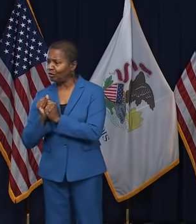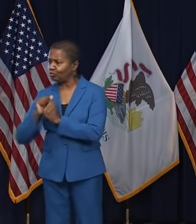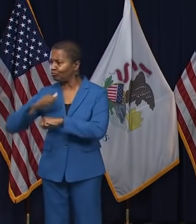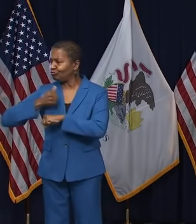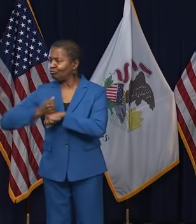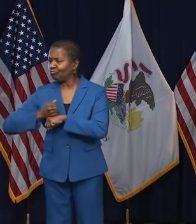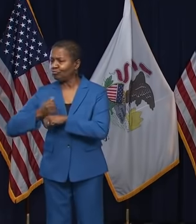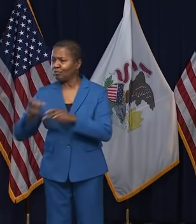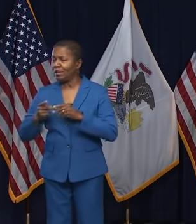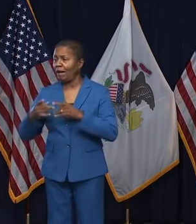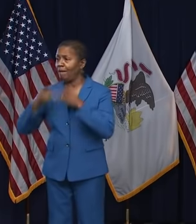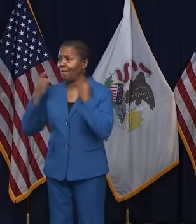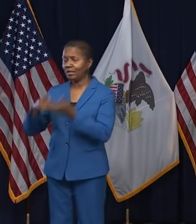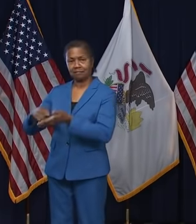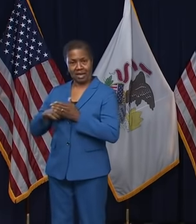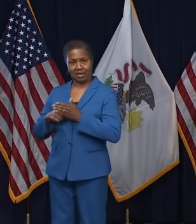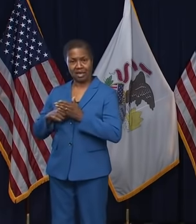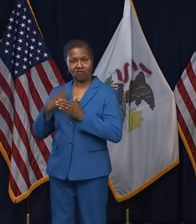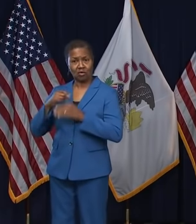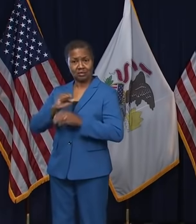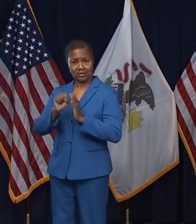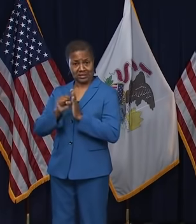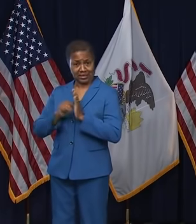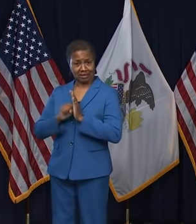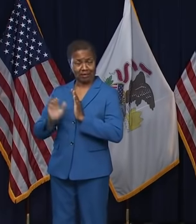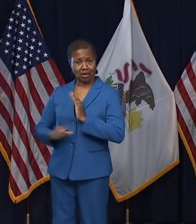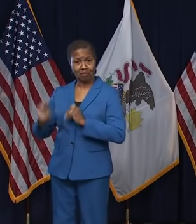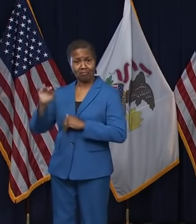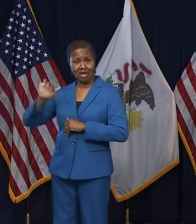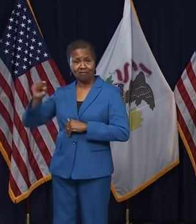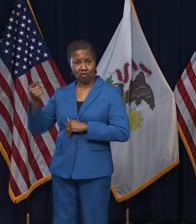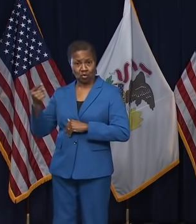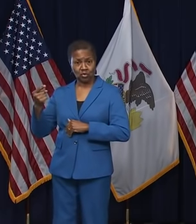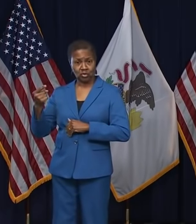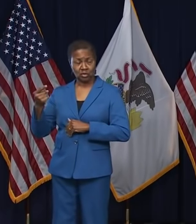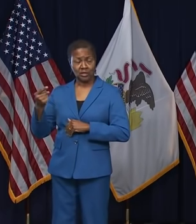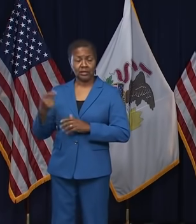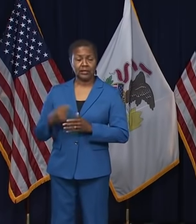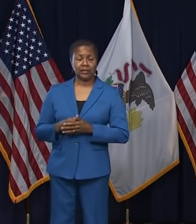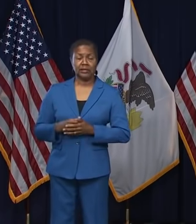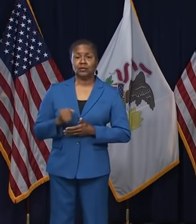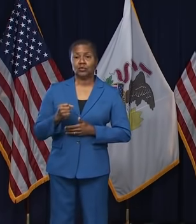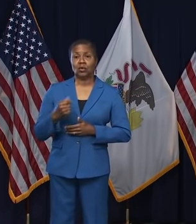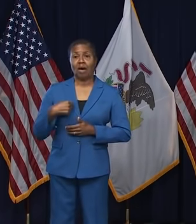a Republican legislator. To